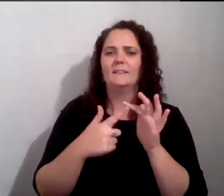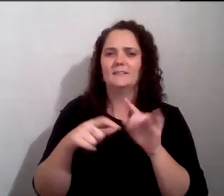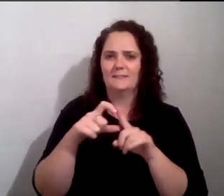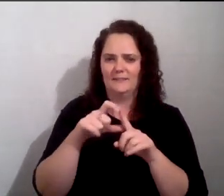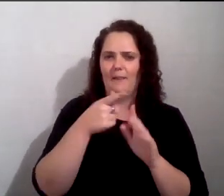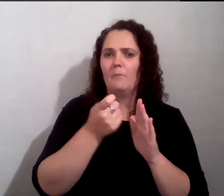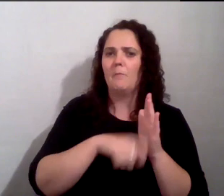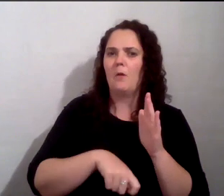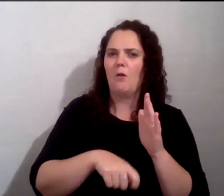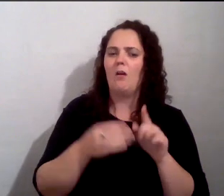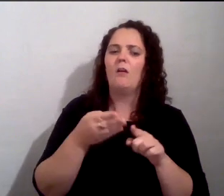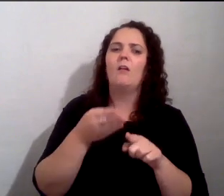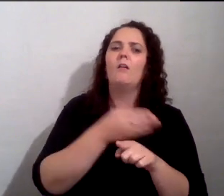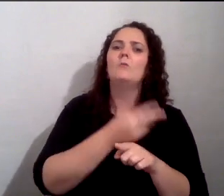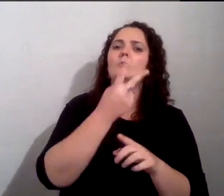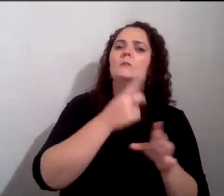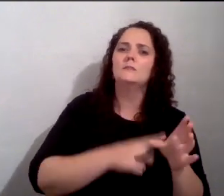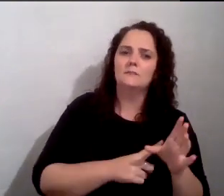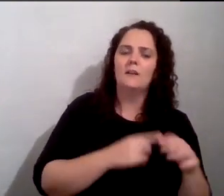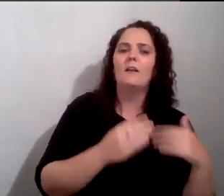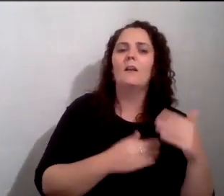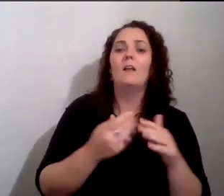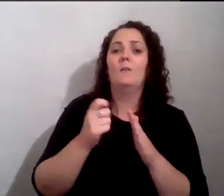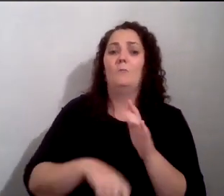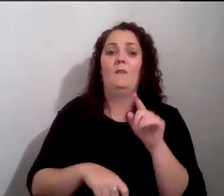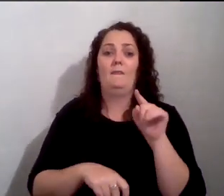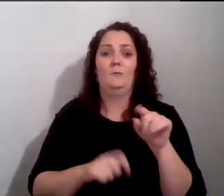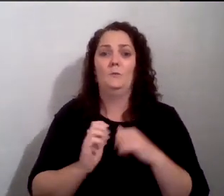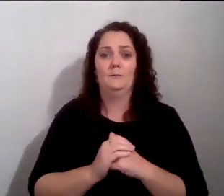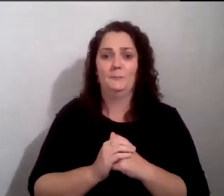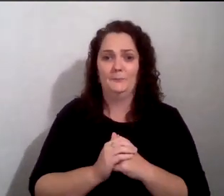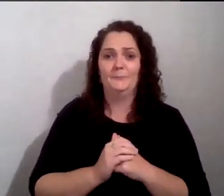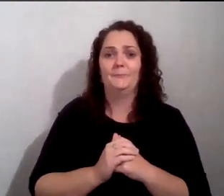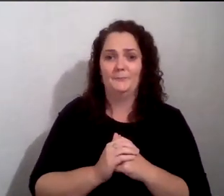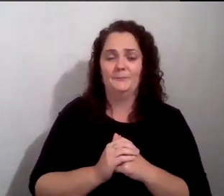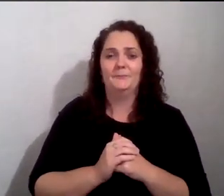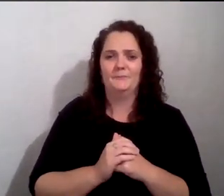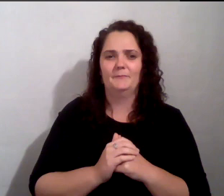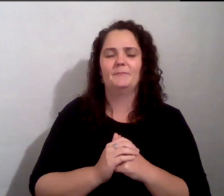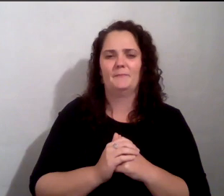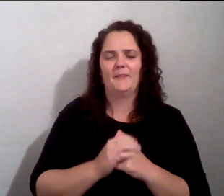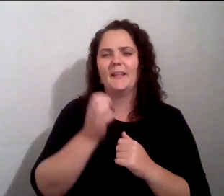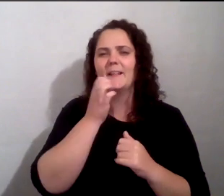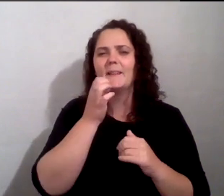which had been bought two years earlier and this work is kind of along those similar lines in terms of thinking about these